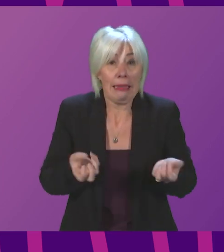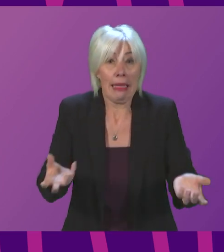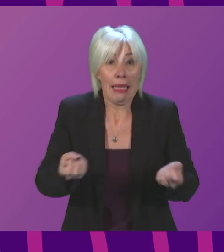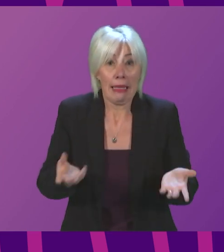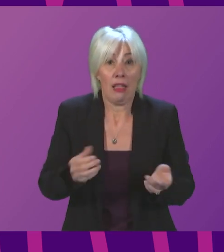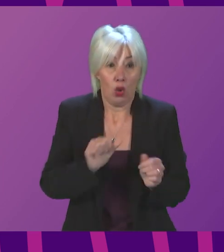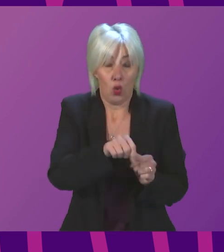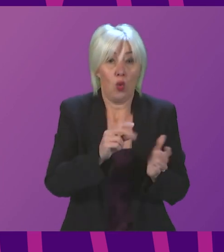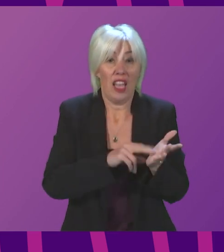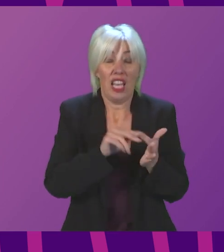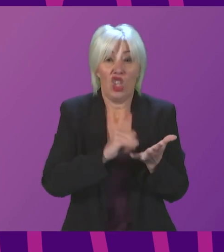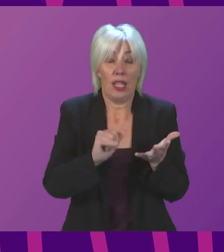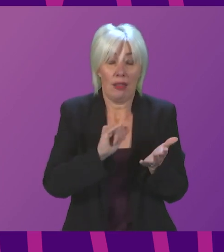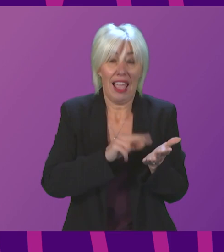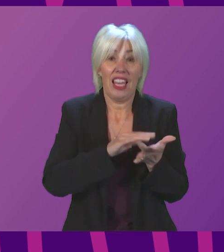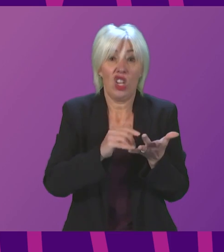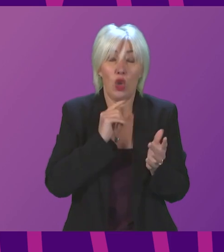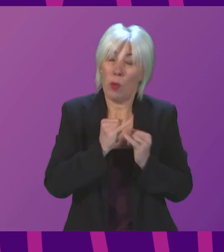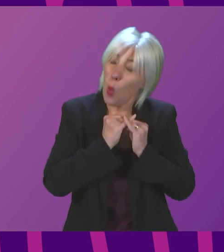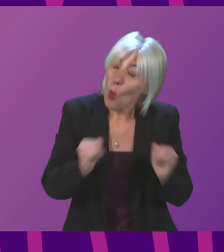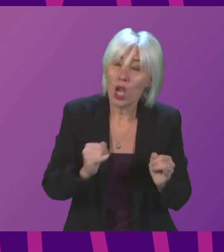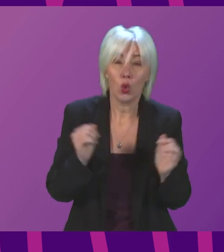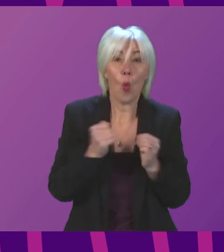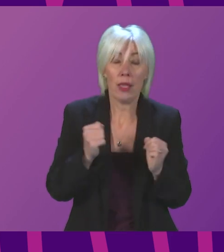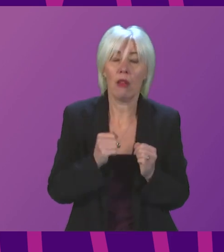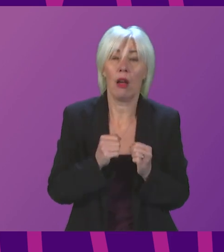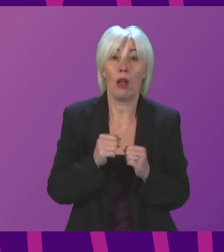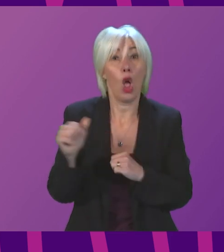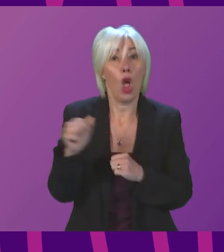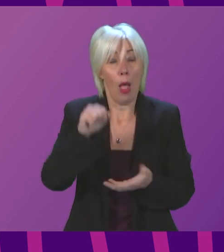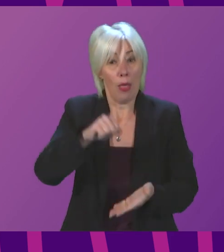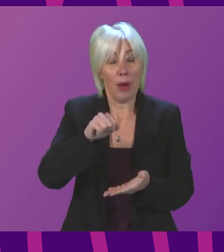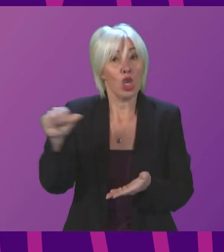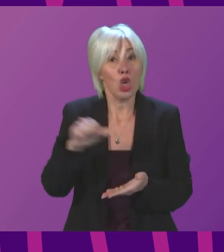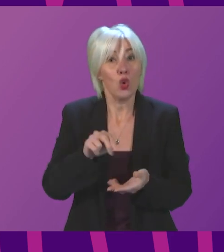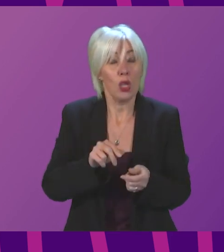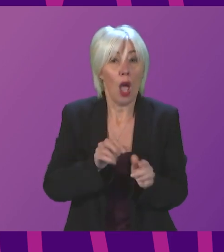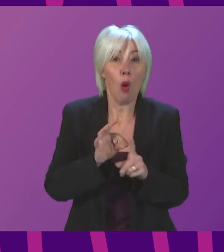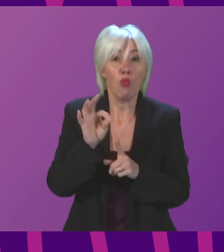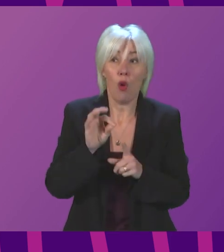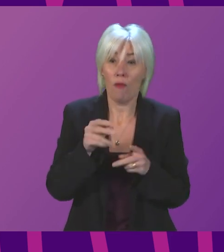one of the worst-ever winters; that improves local roads and rebuilds communities by giving